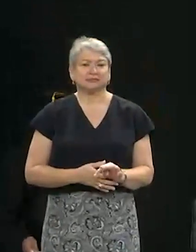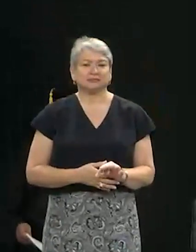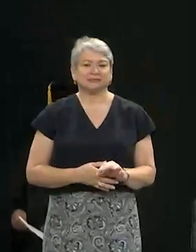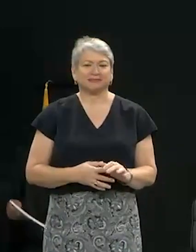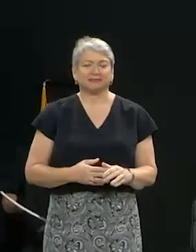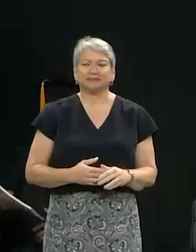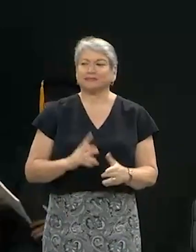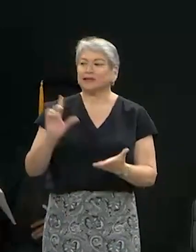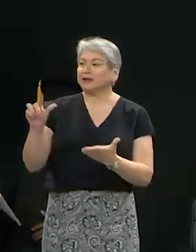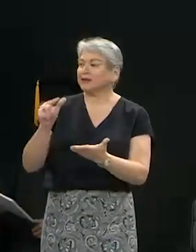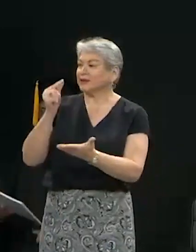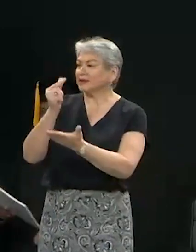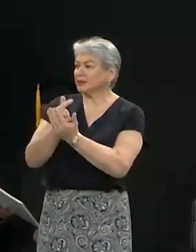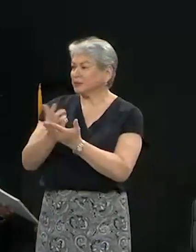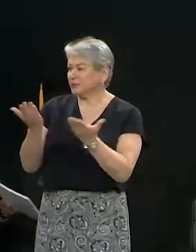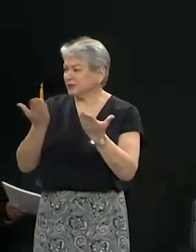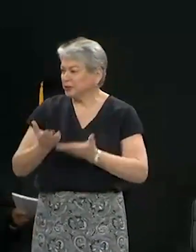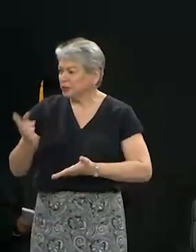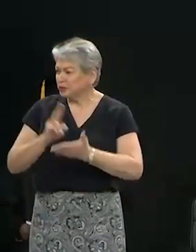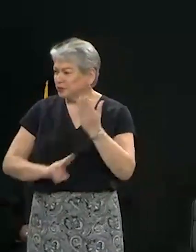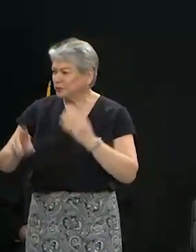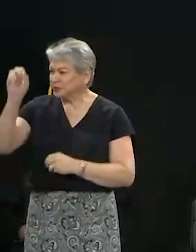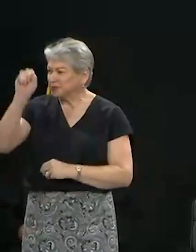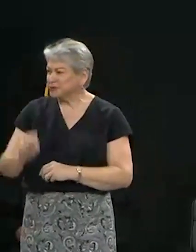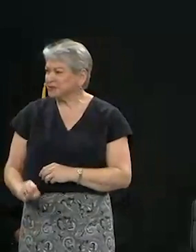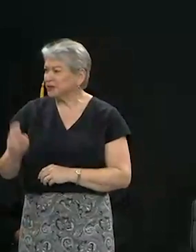Commencements at The University of Southern Mississippi